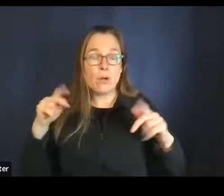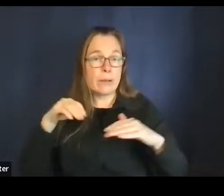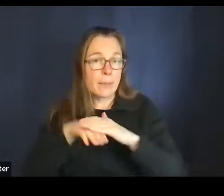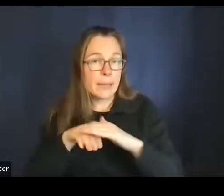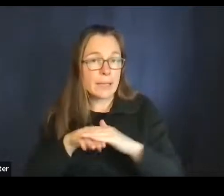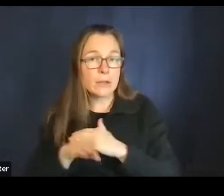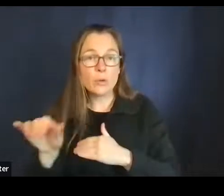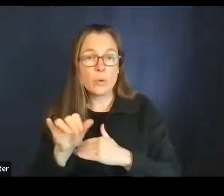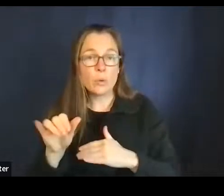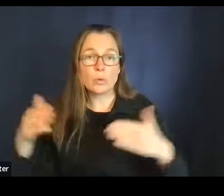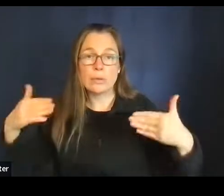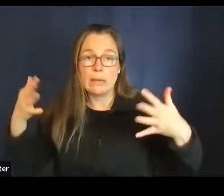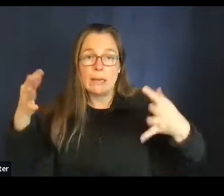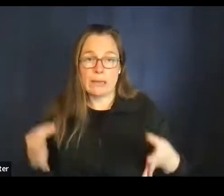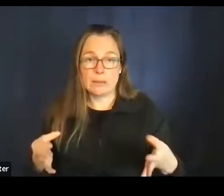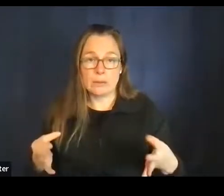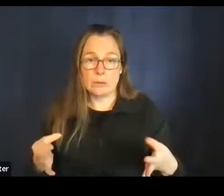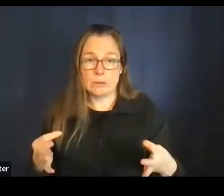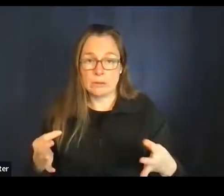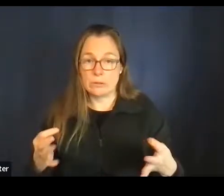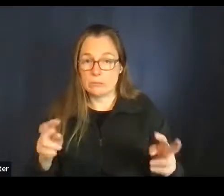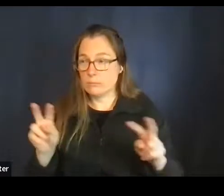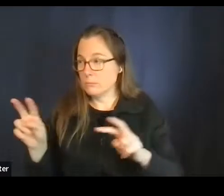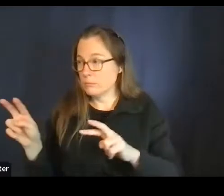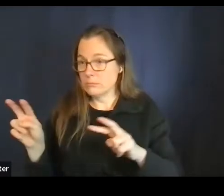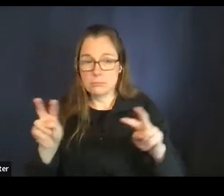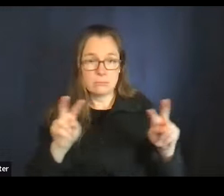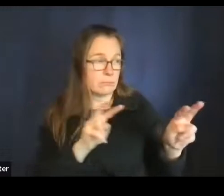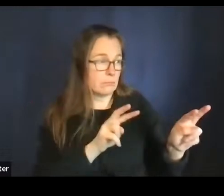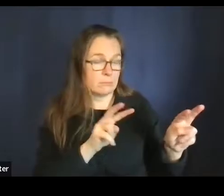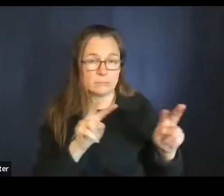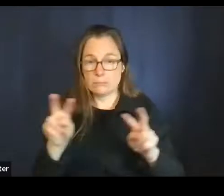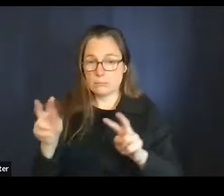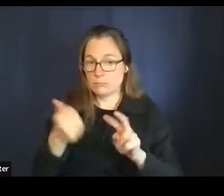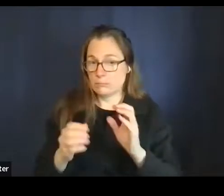Hang on, anybody over here, I keep looking this way. Go ahead.